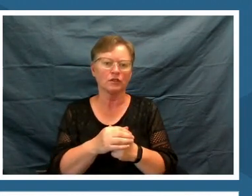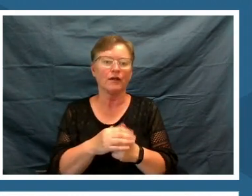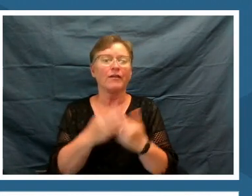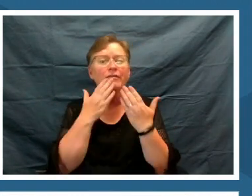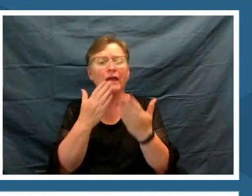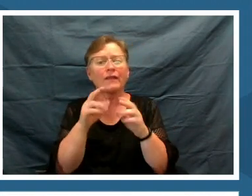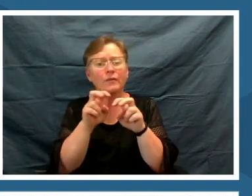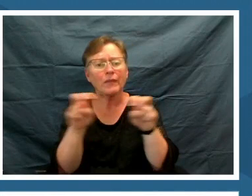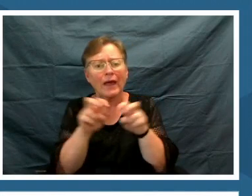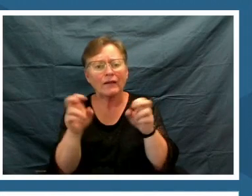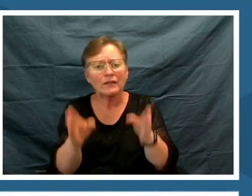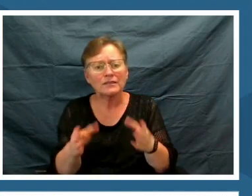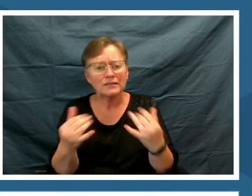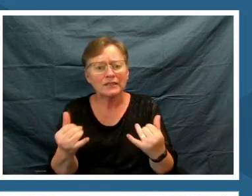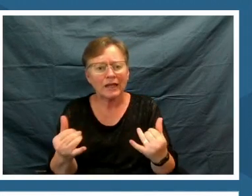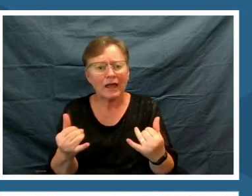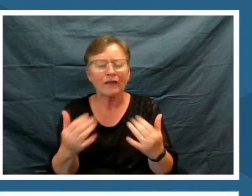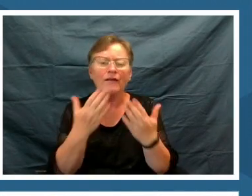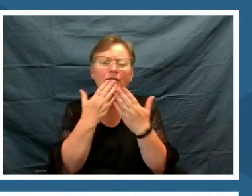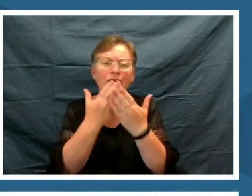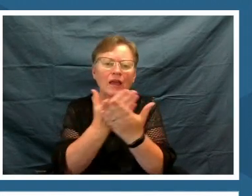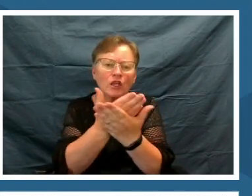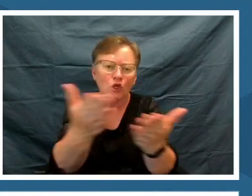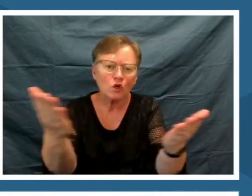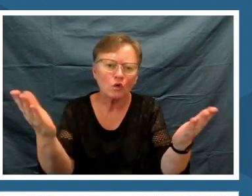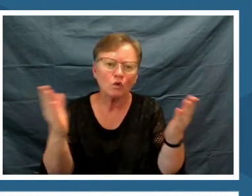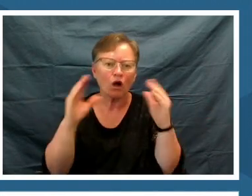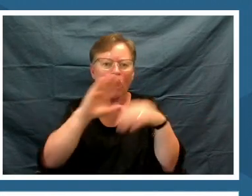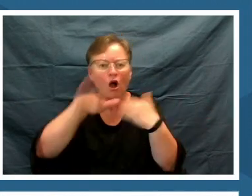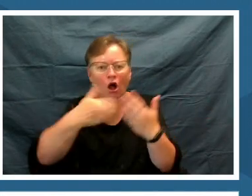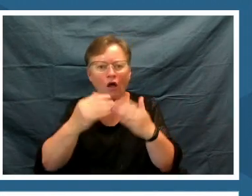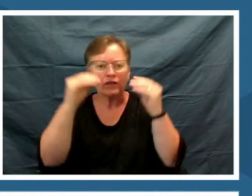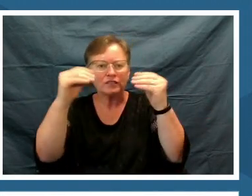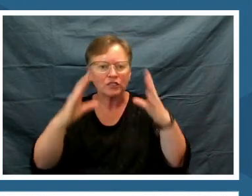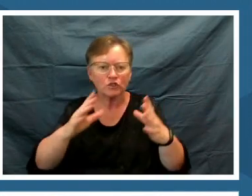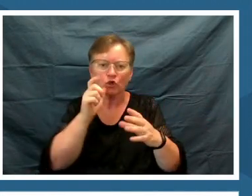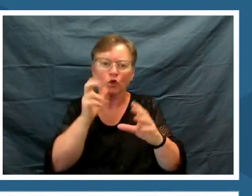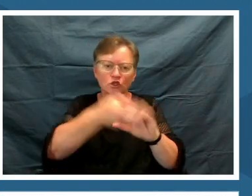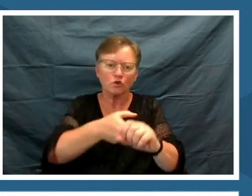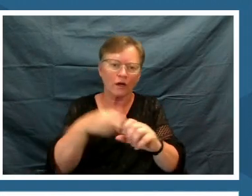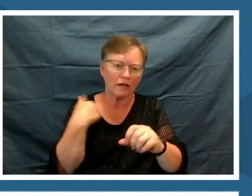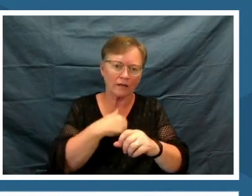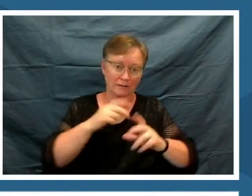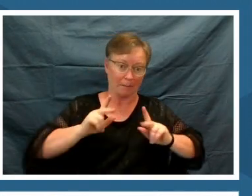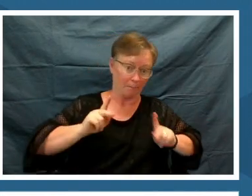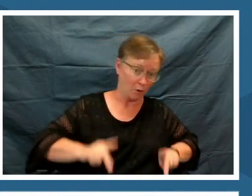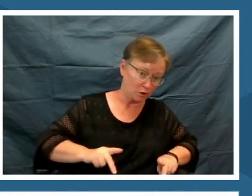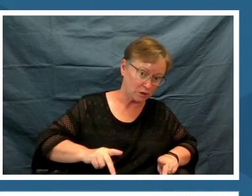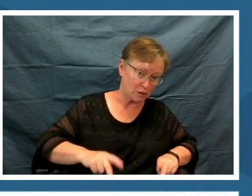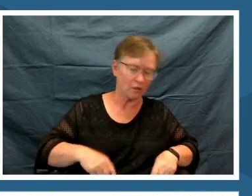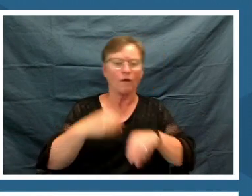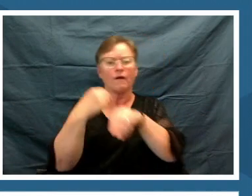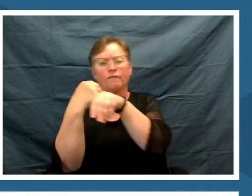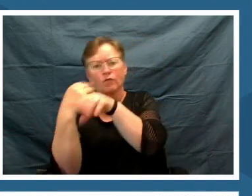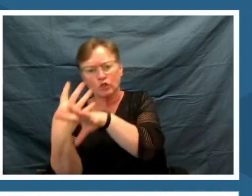teacher teachers that are joining us in person or virtually from across the nation